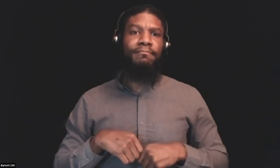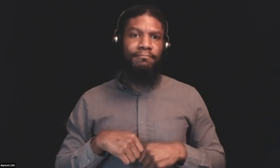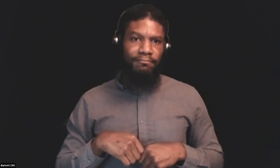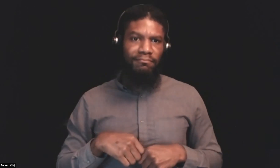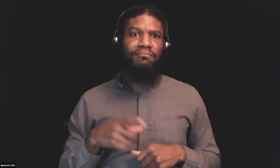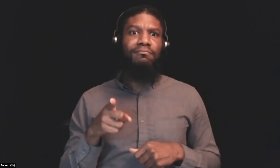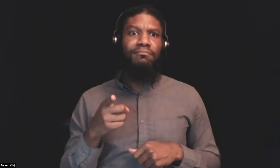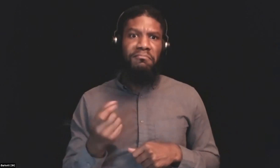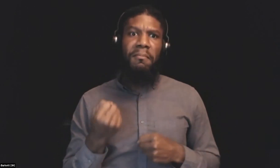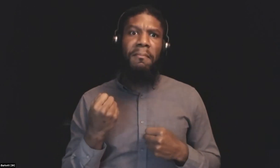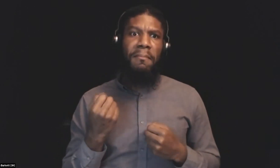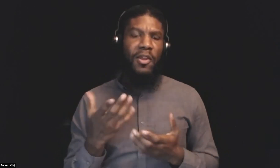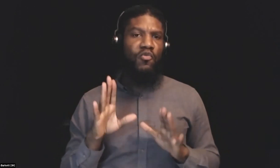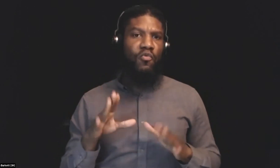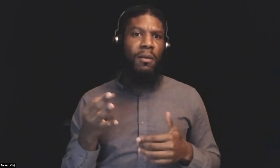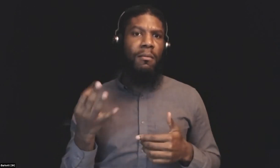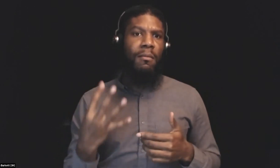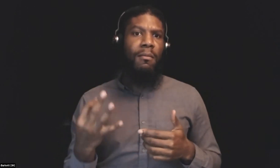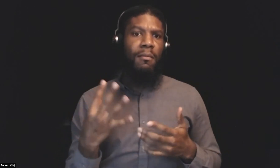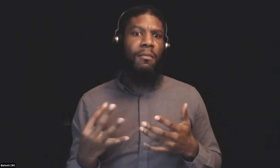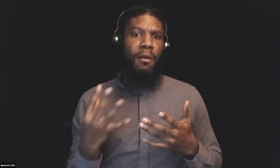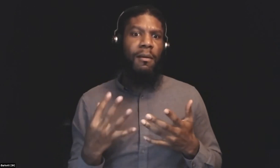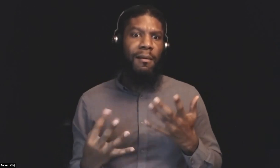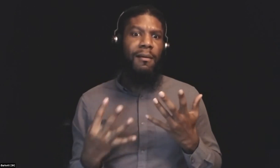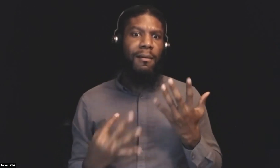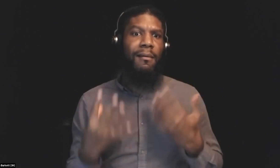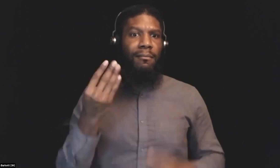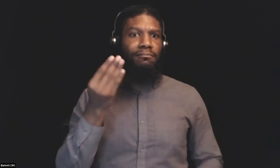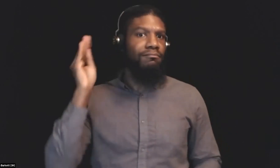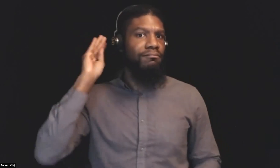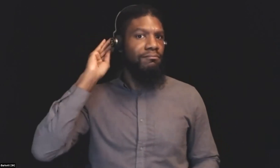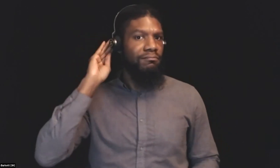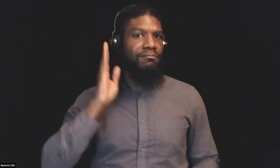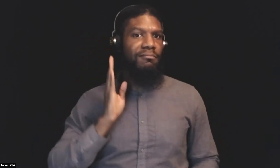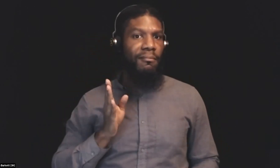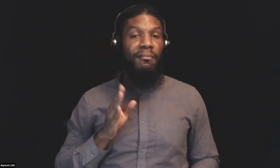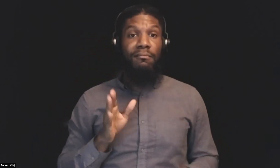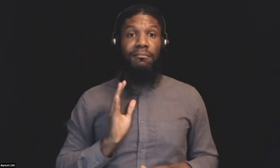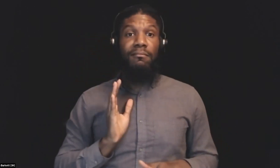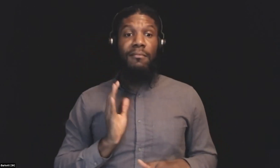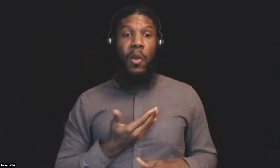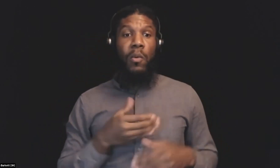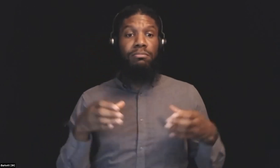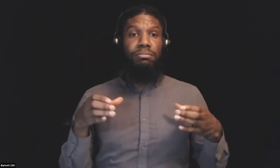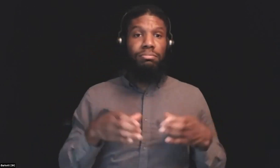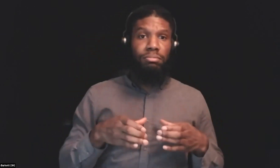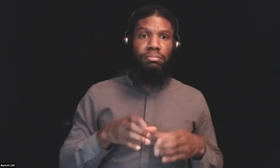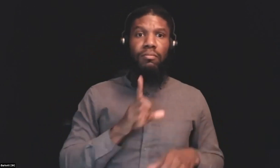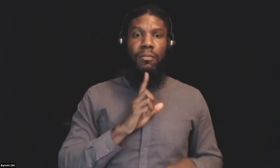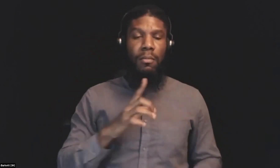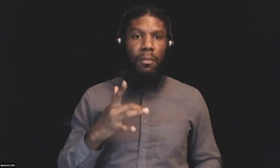great things to think about and in our chat or through. I was struck by how different